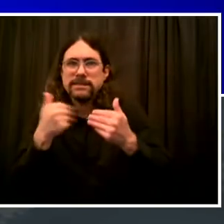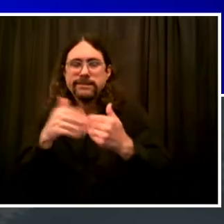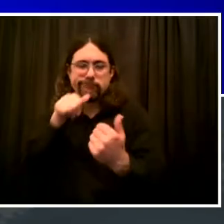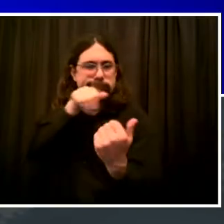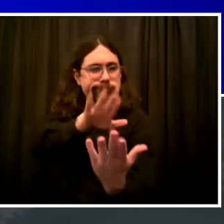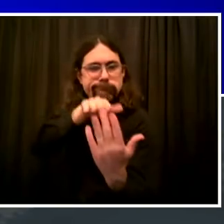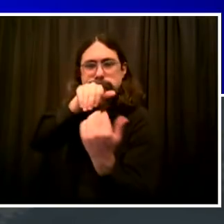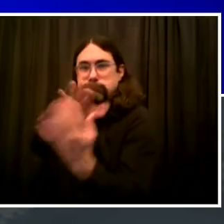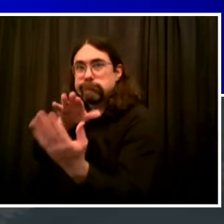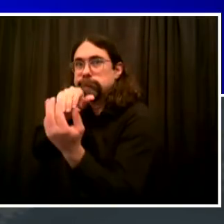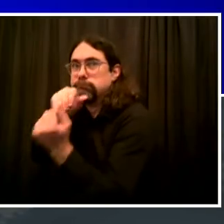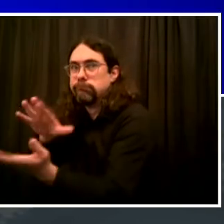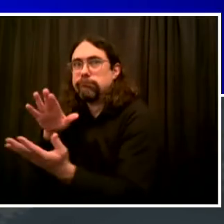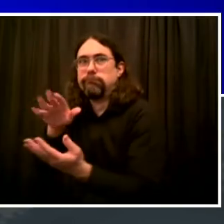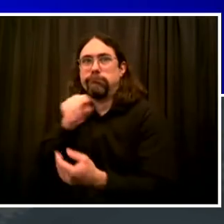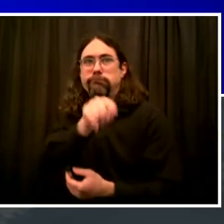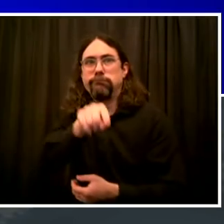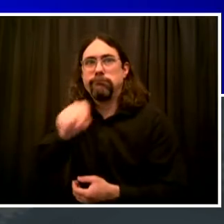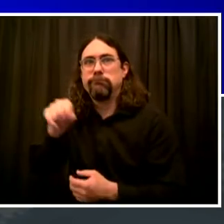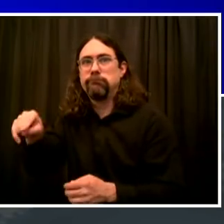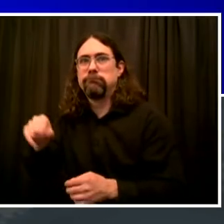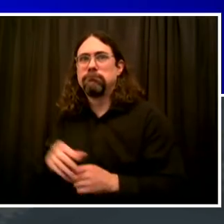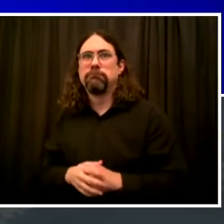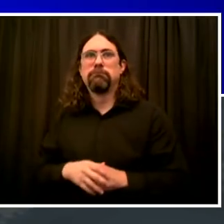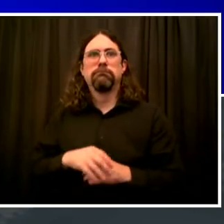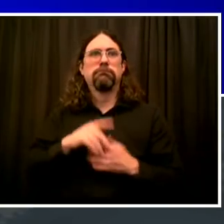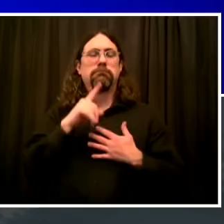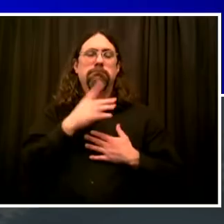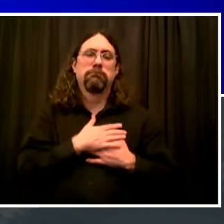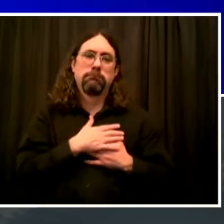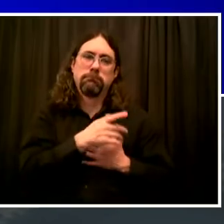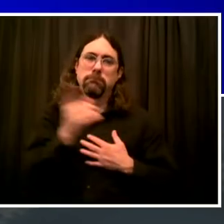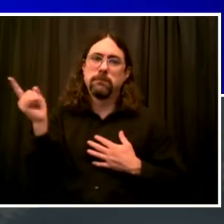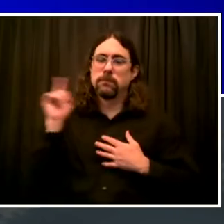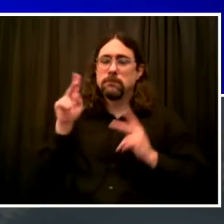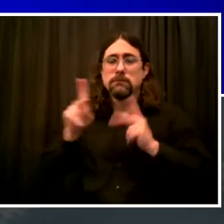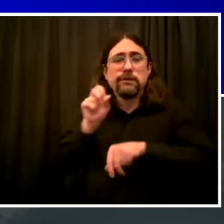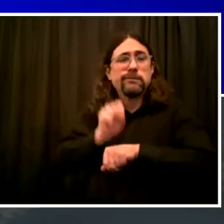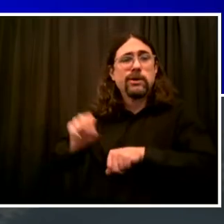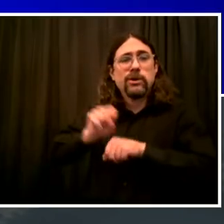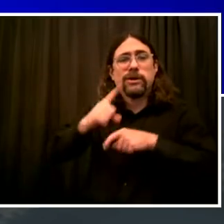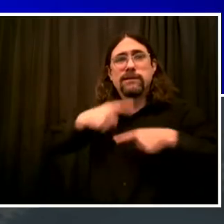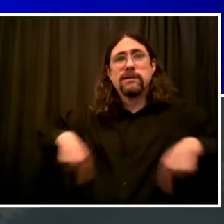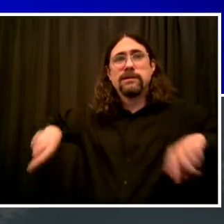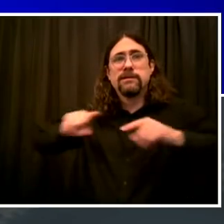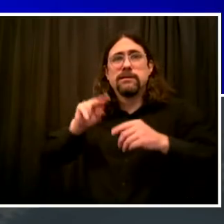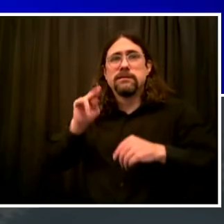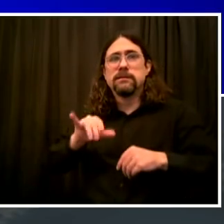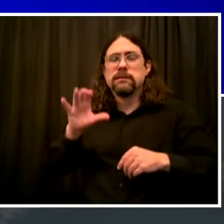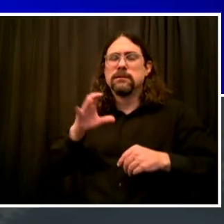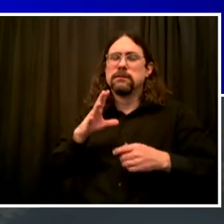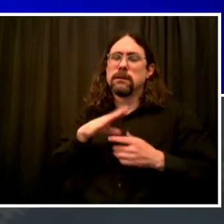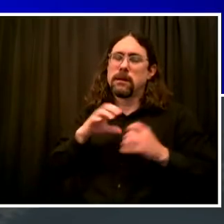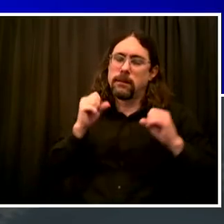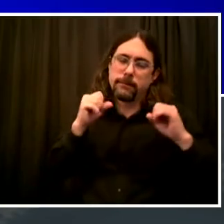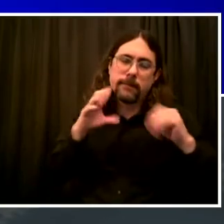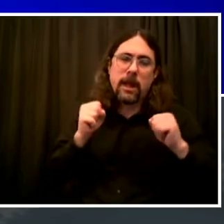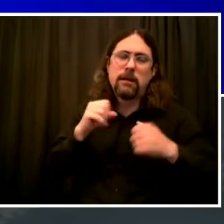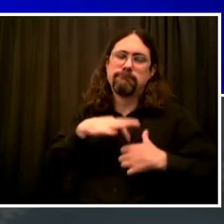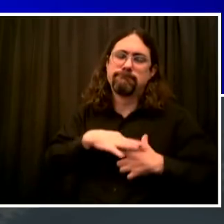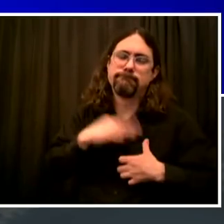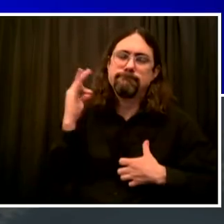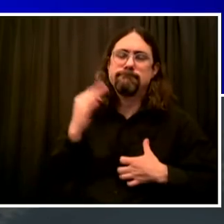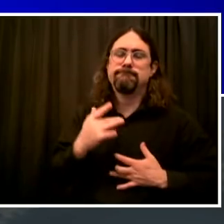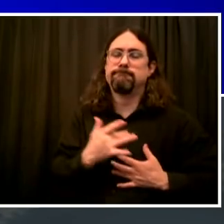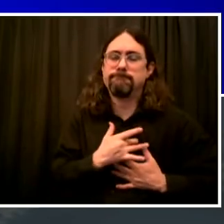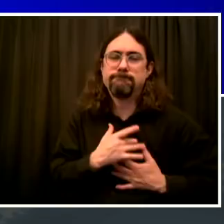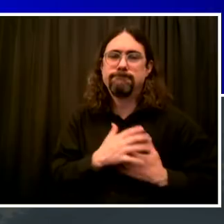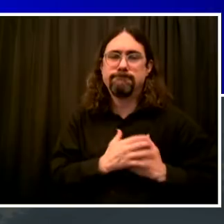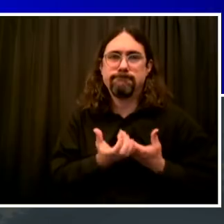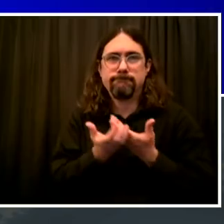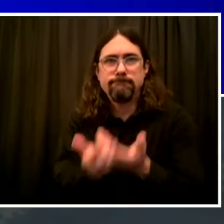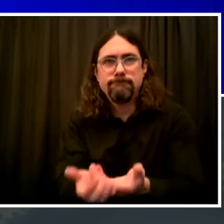BOTH THE OMHELESS